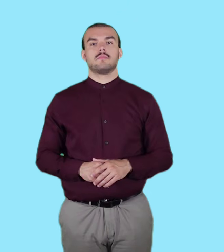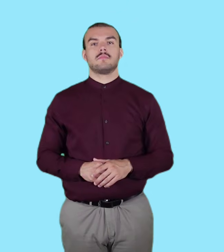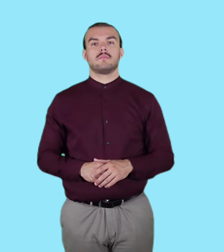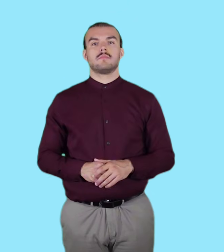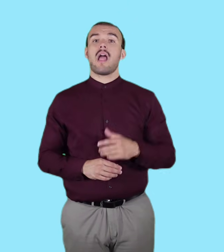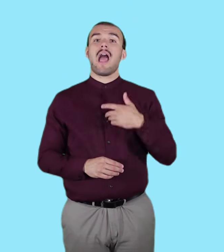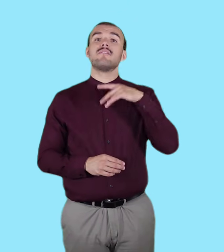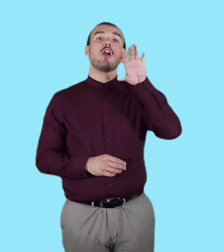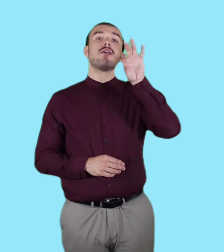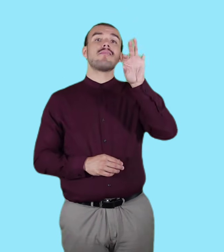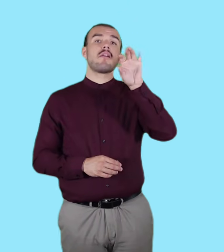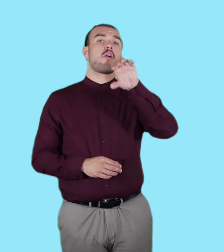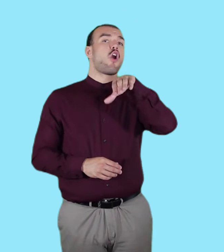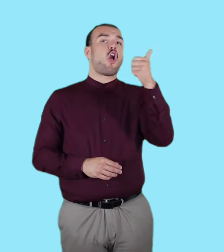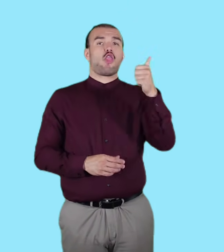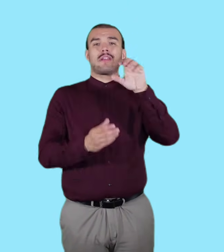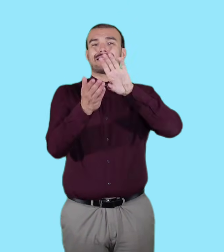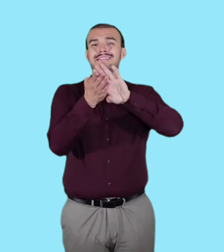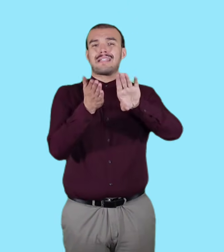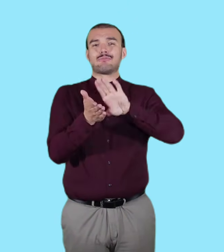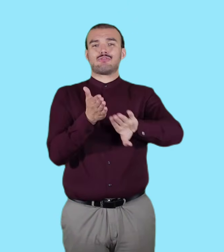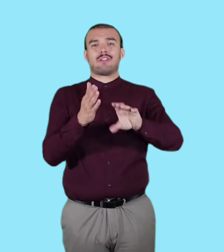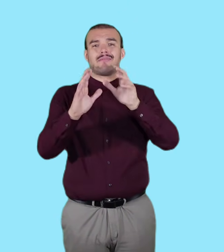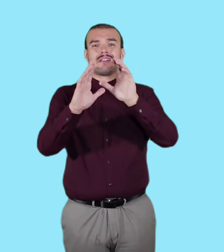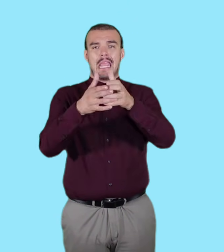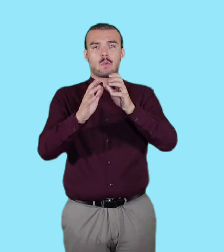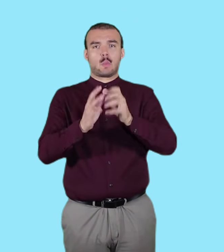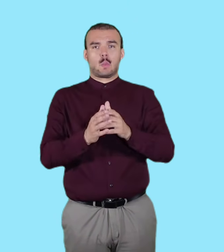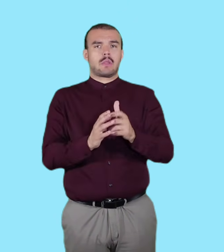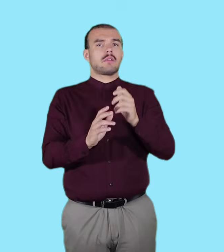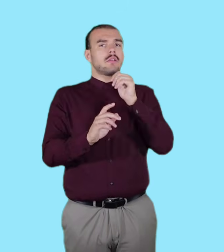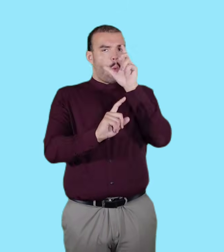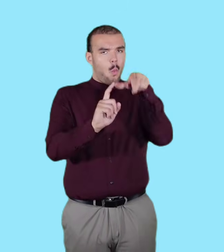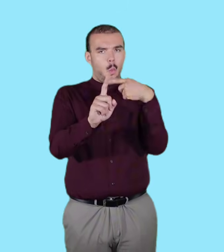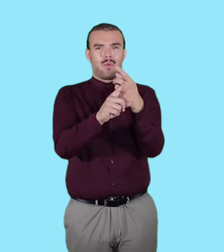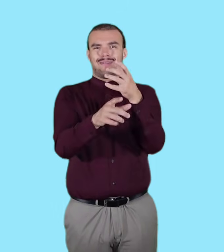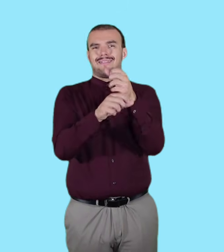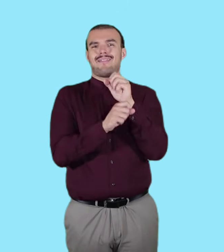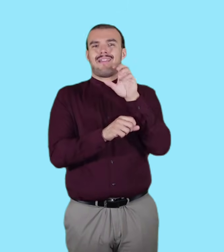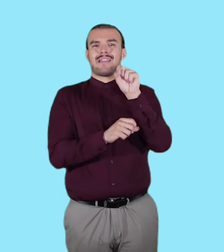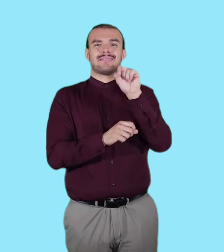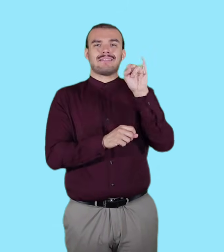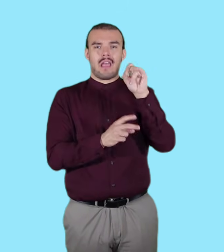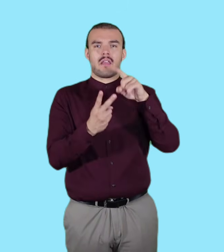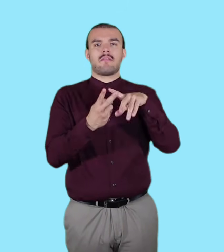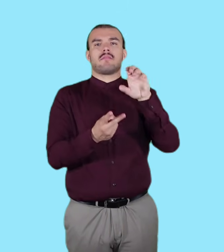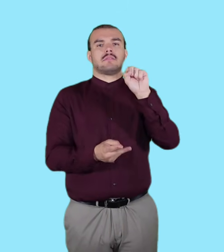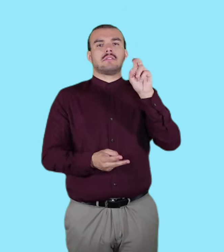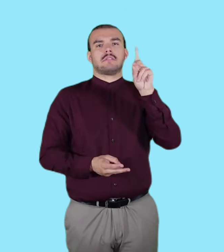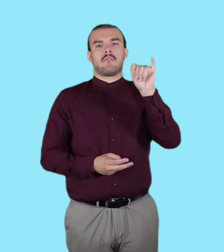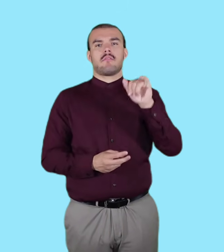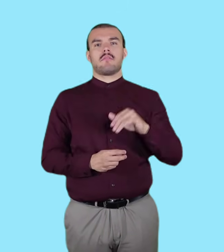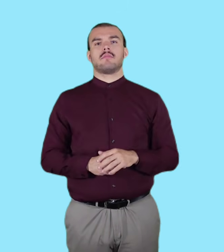There are nine other exemption categories beyond receiving SSI or SSDI.